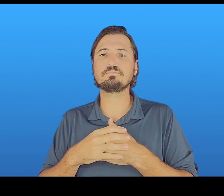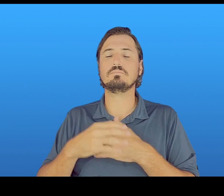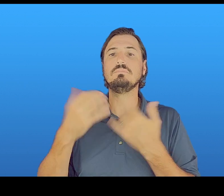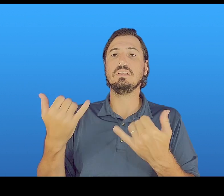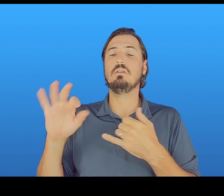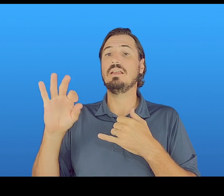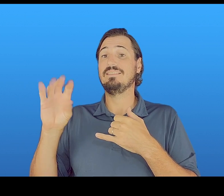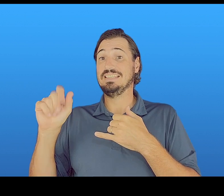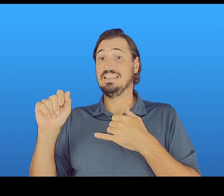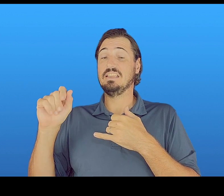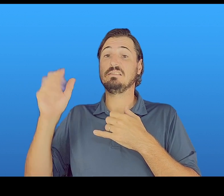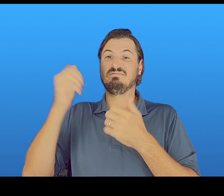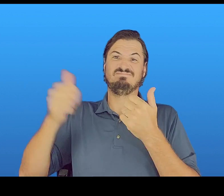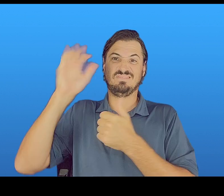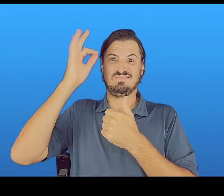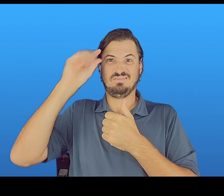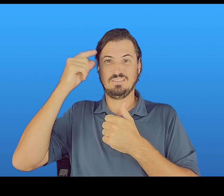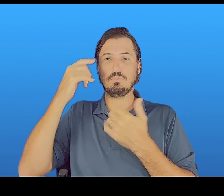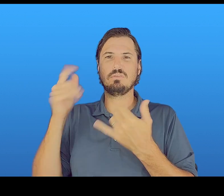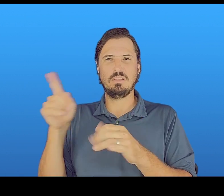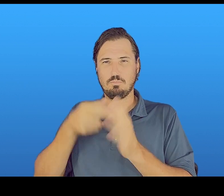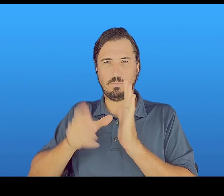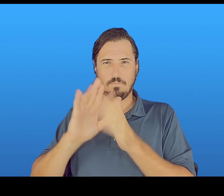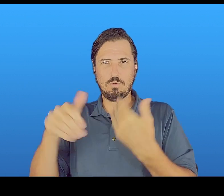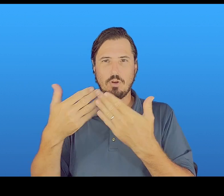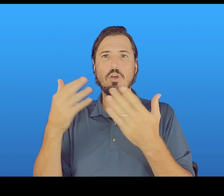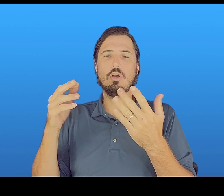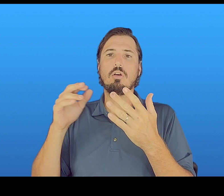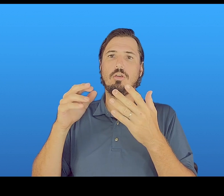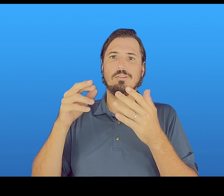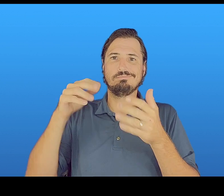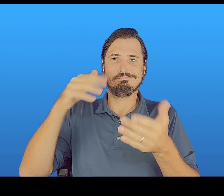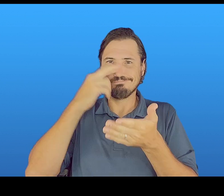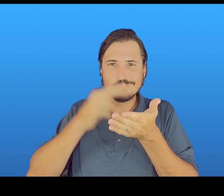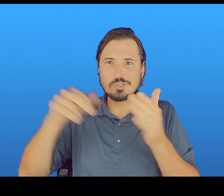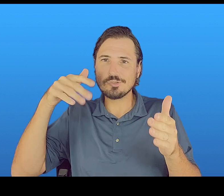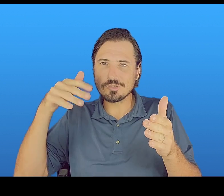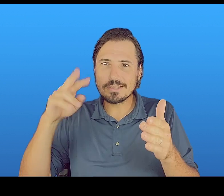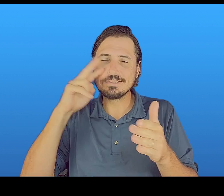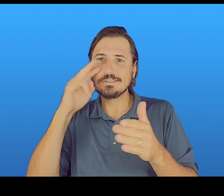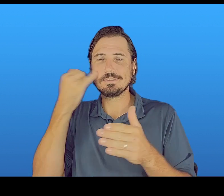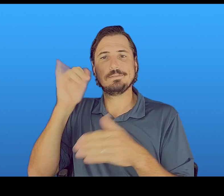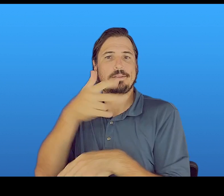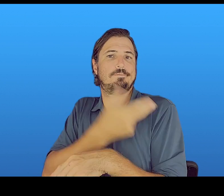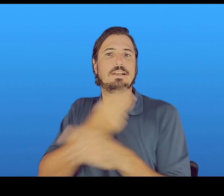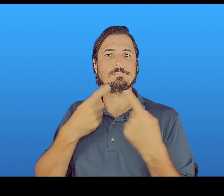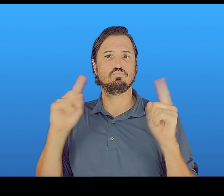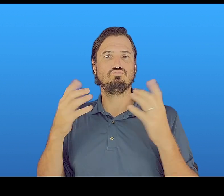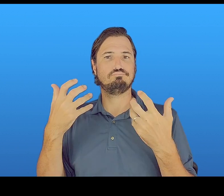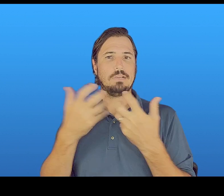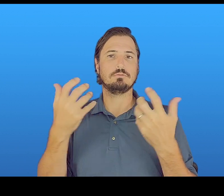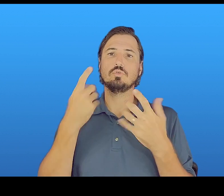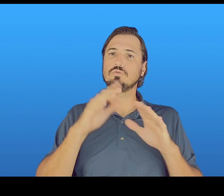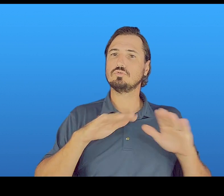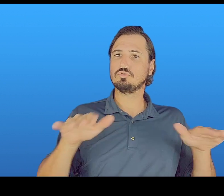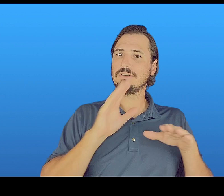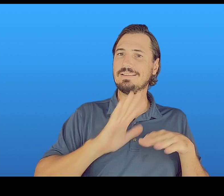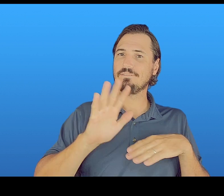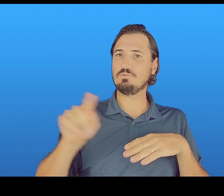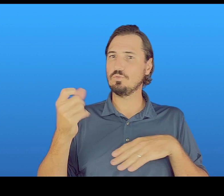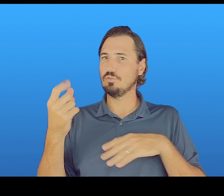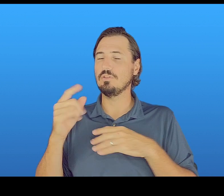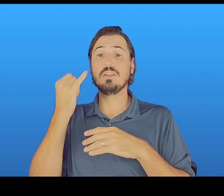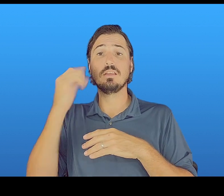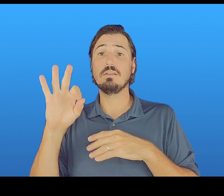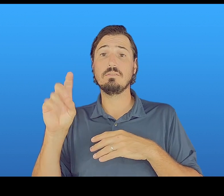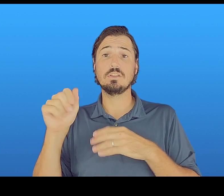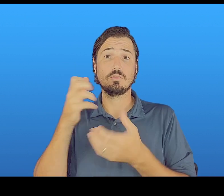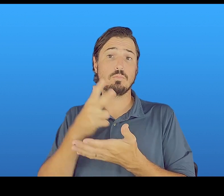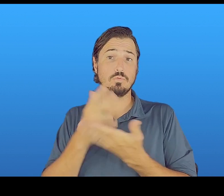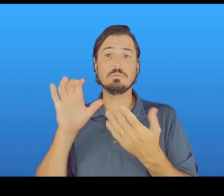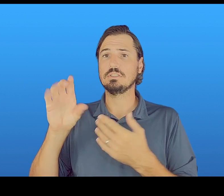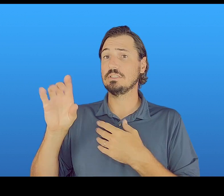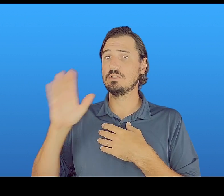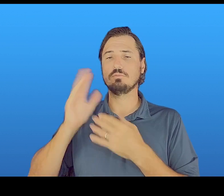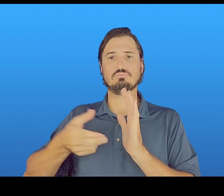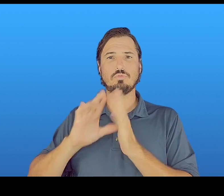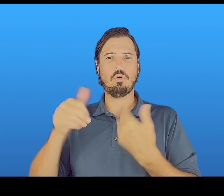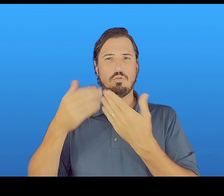The U.S. Food and Drug Administration is reviewing the results of Pfizer’s clinical trials assessing the safety and effectiveness of their vaccine in children ages 5 to 11. If the FDA approves the